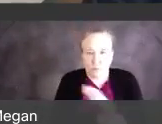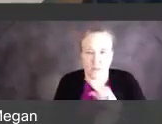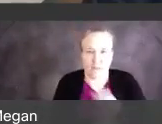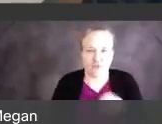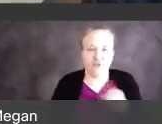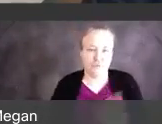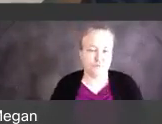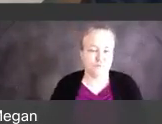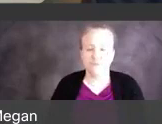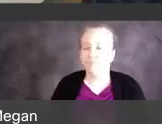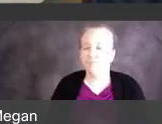[Reporter] Okay, thanks, Commissioner.